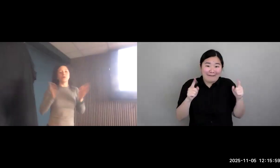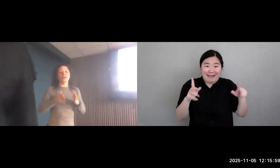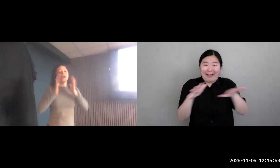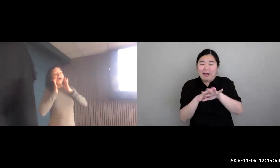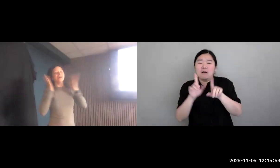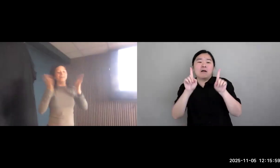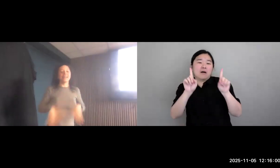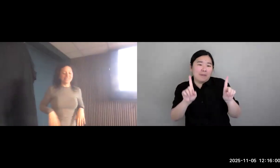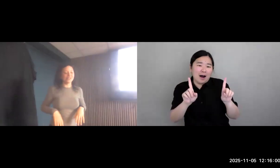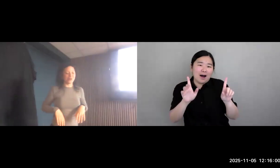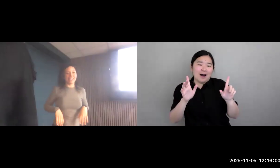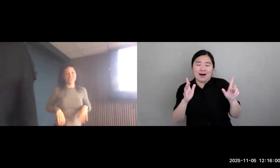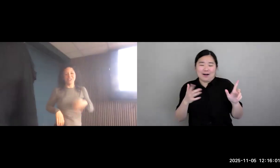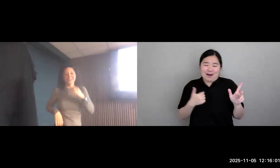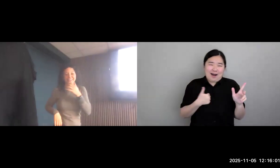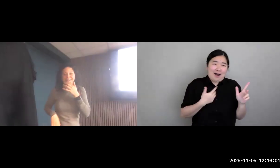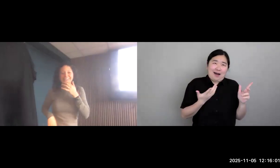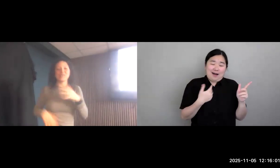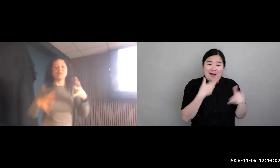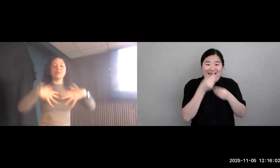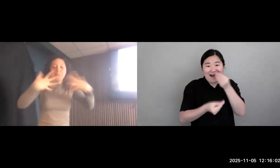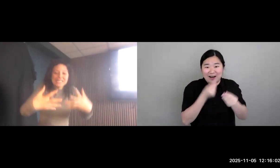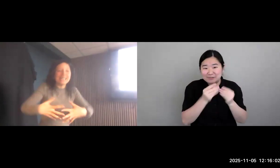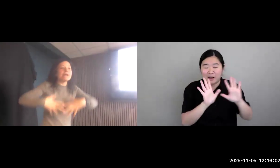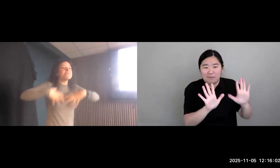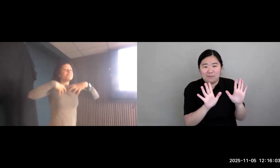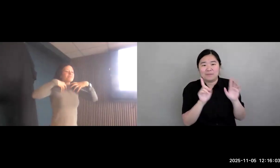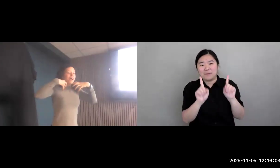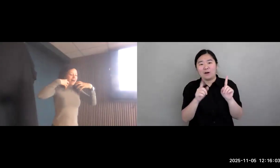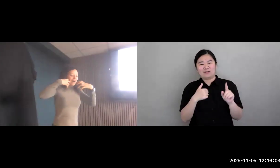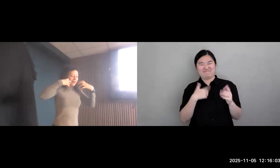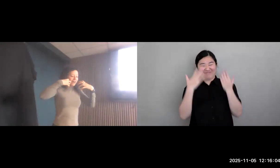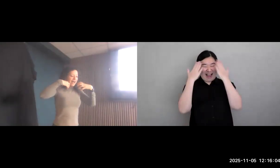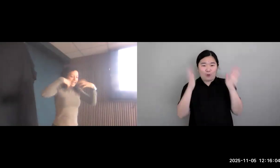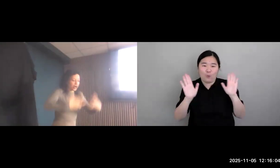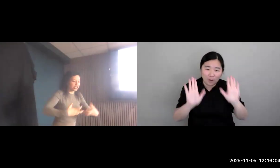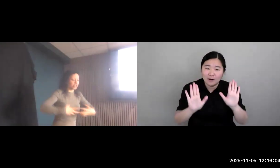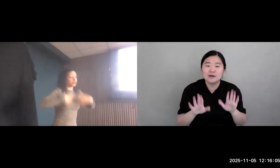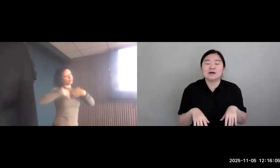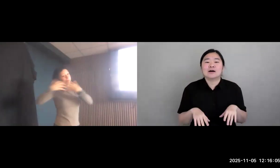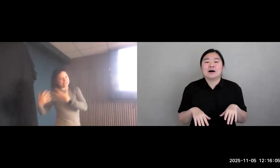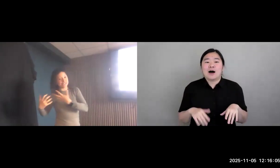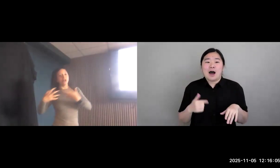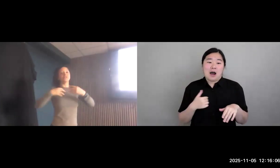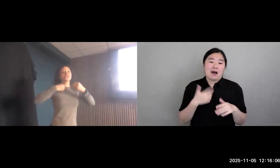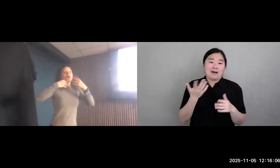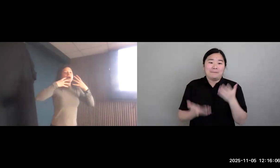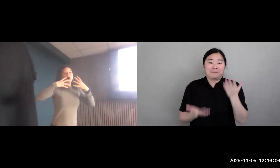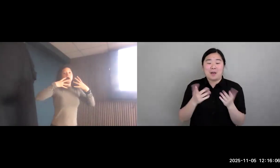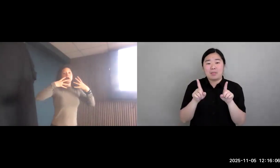So that's constructed action. So I'm depicting… characters or my past selves.